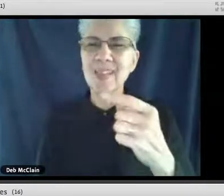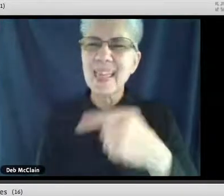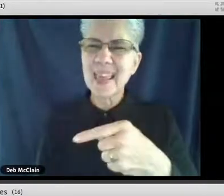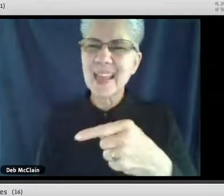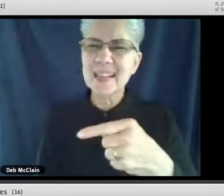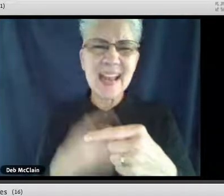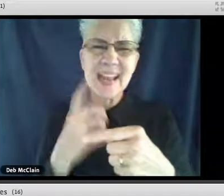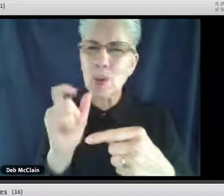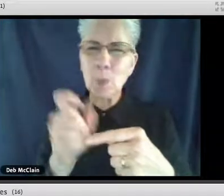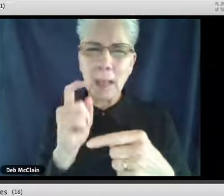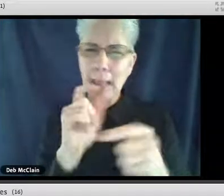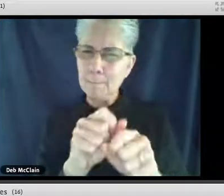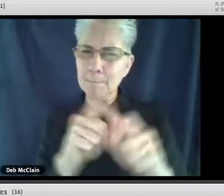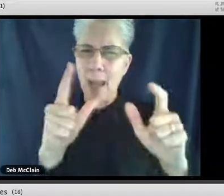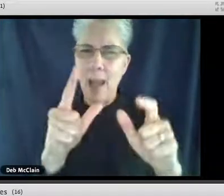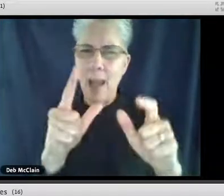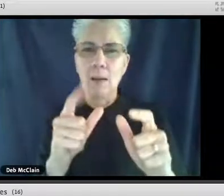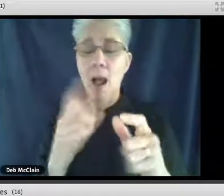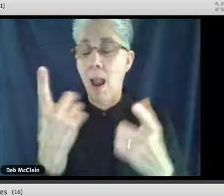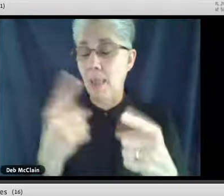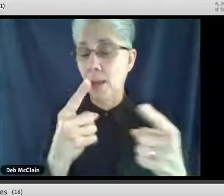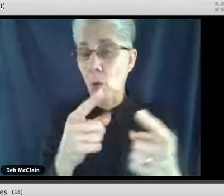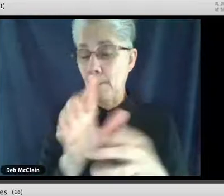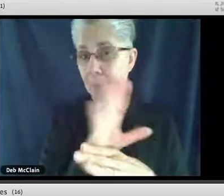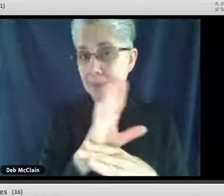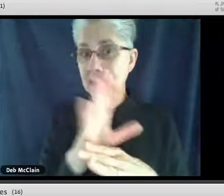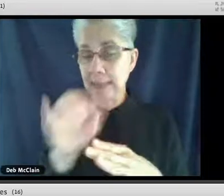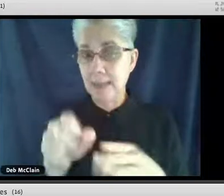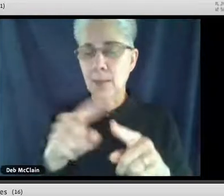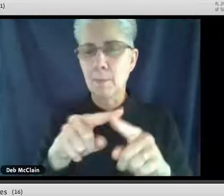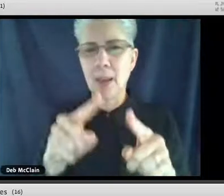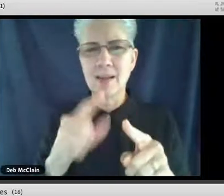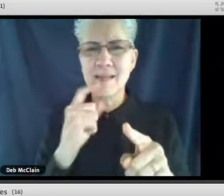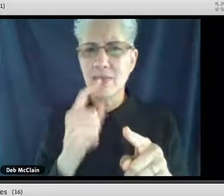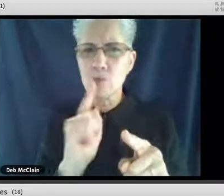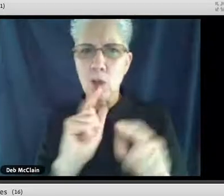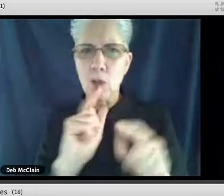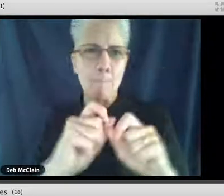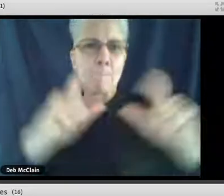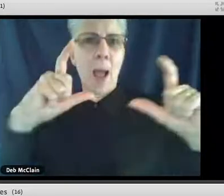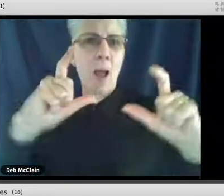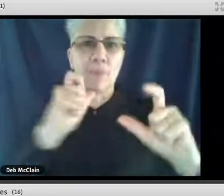It's all...It's got a lot going on, but it's really nothing... The header stands out a little bit